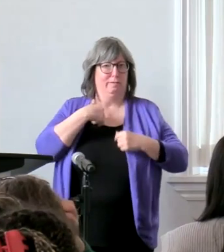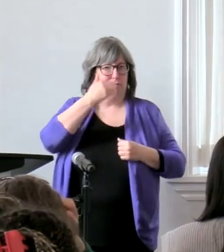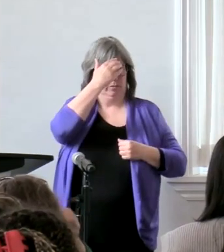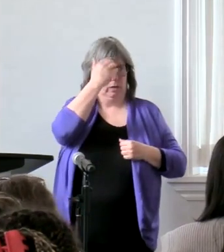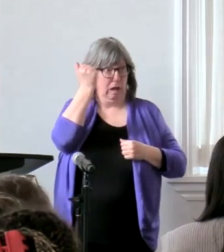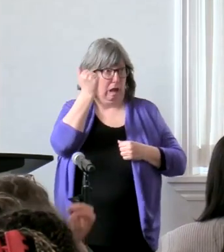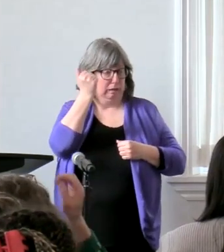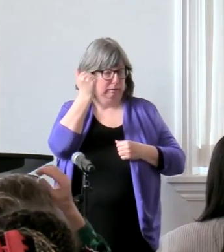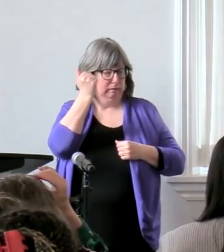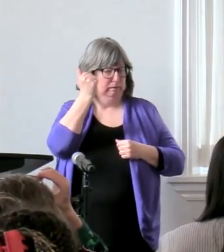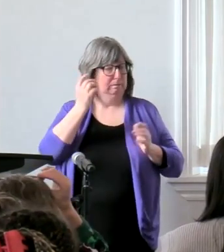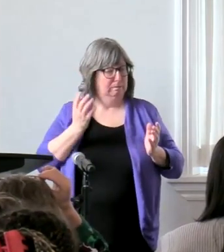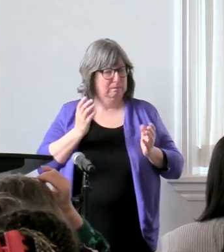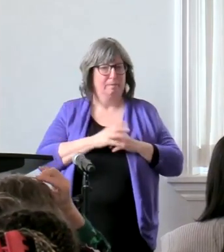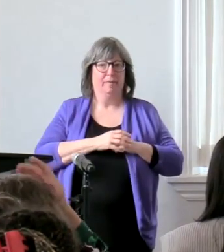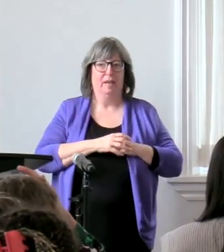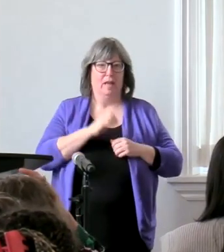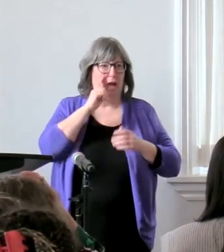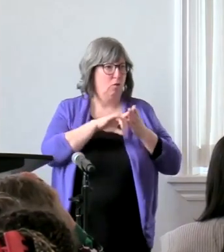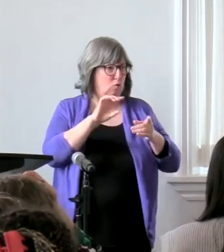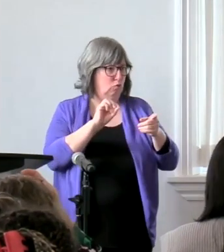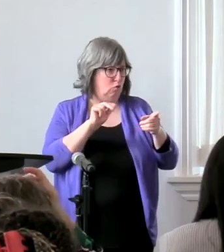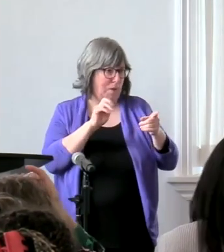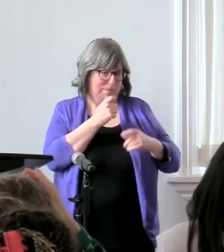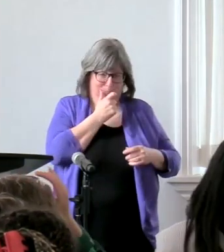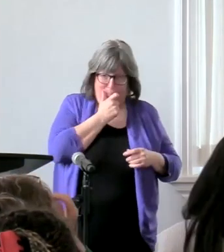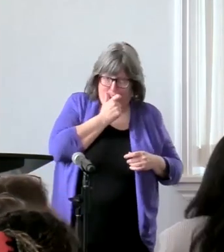So . . . I noticed Joanne is snickering over there.